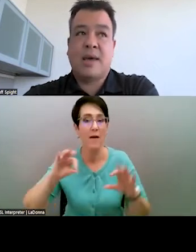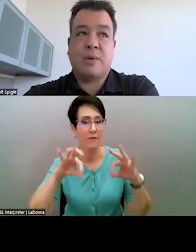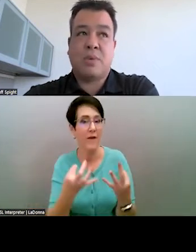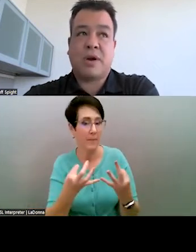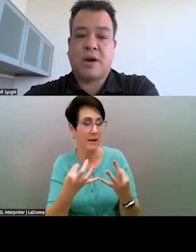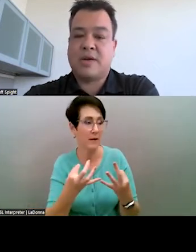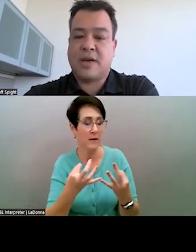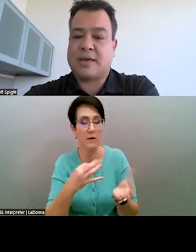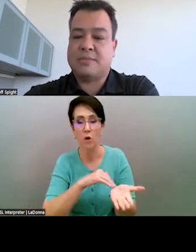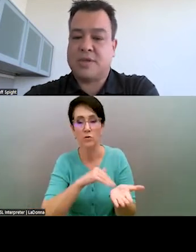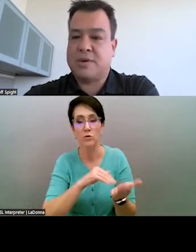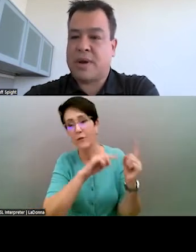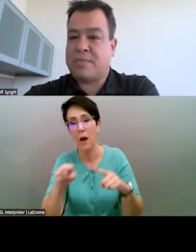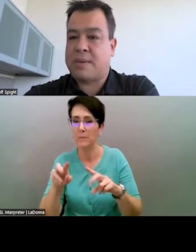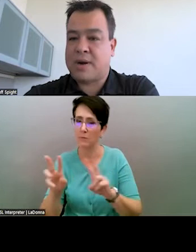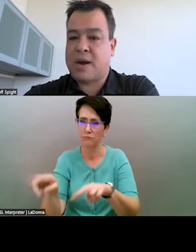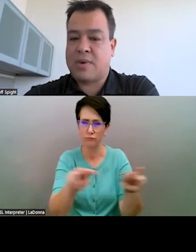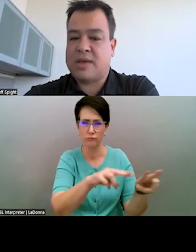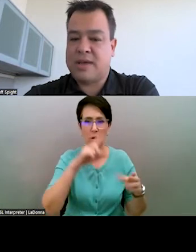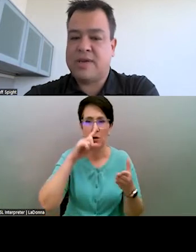WE ARE WORKING HARD TO CONNECT THEM TO THE RIGHT PRIMARY CARE WHEN THEY LEAVE US.